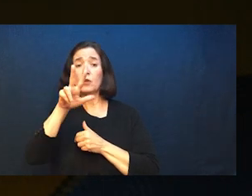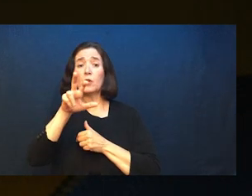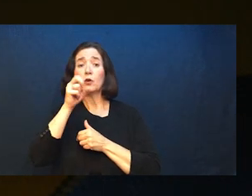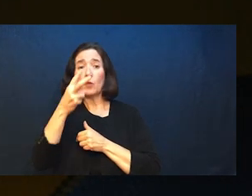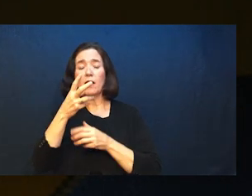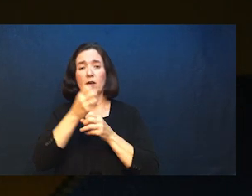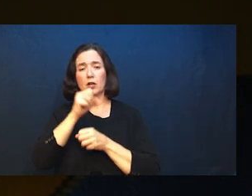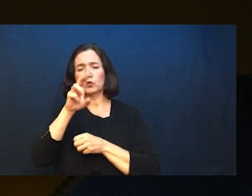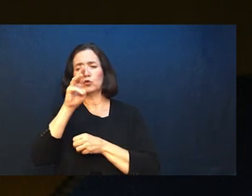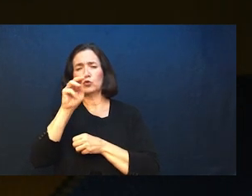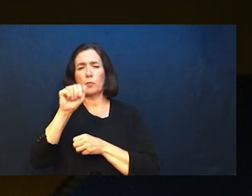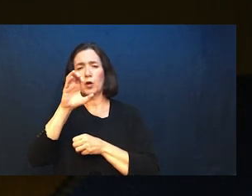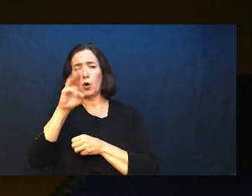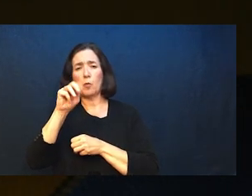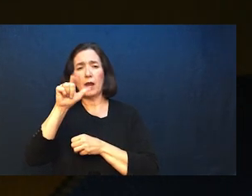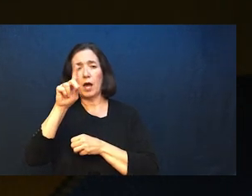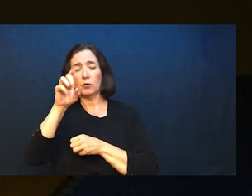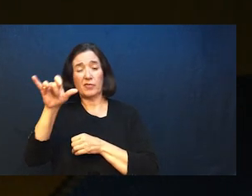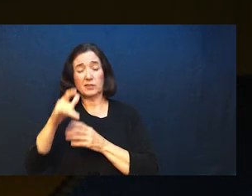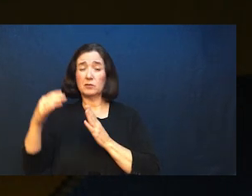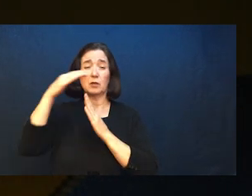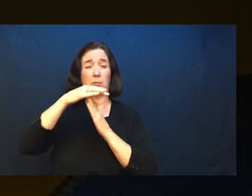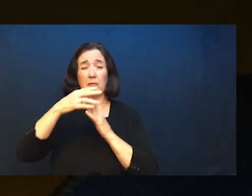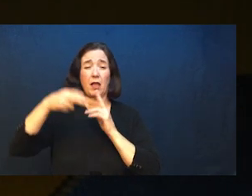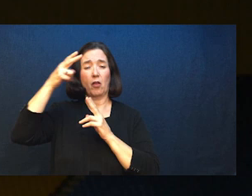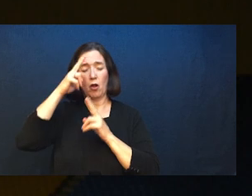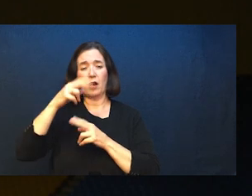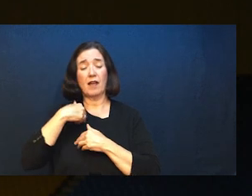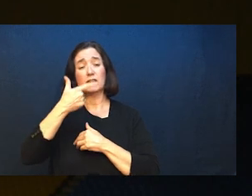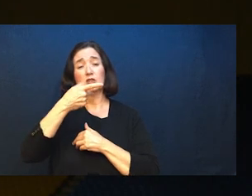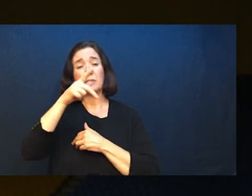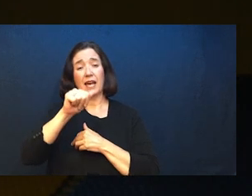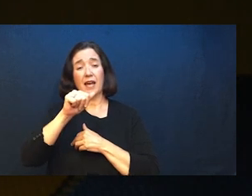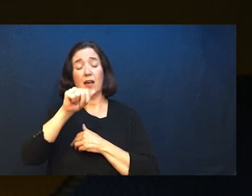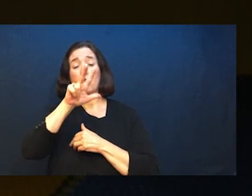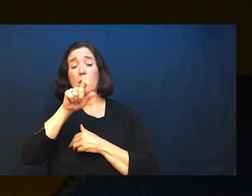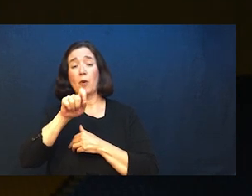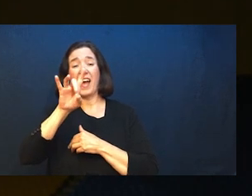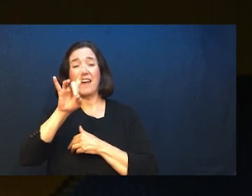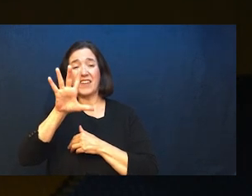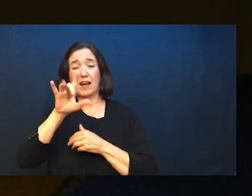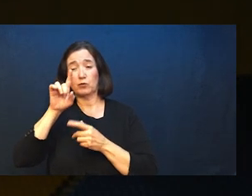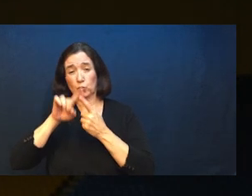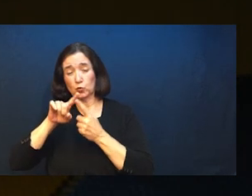And 312 attained summa cum laude, the highest honors, with a GPA of 3.85 to 4.0.